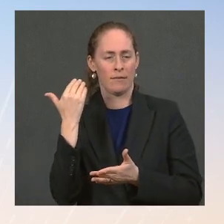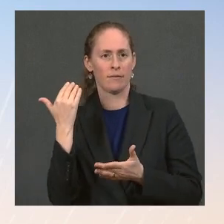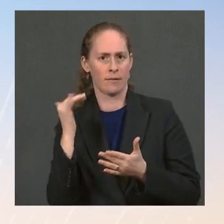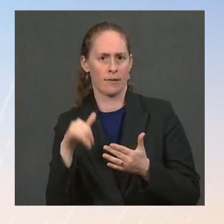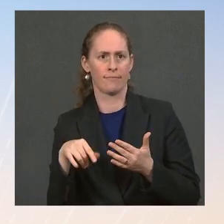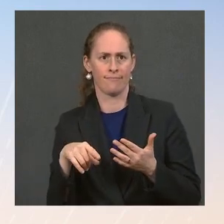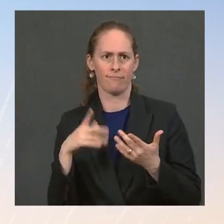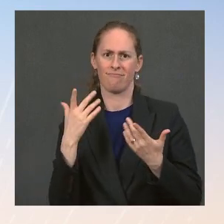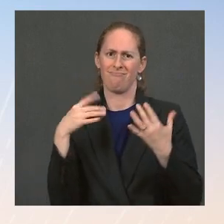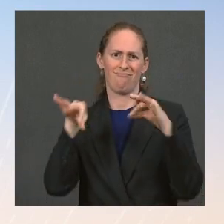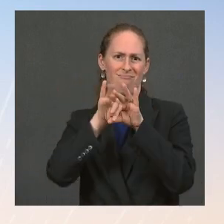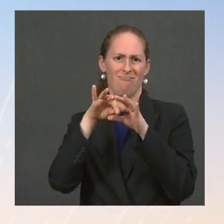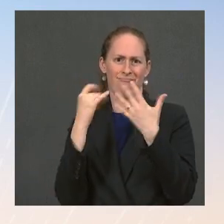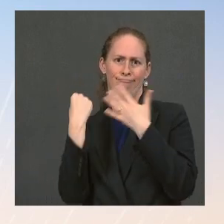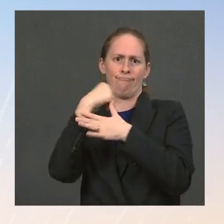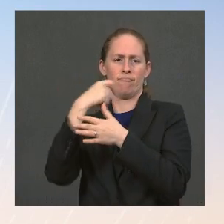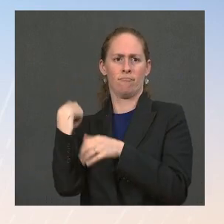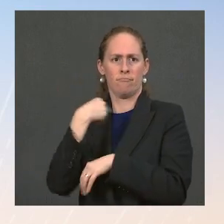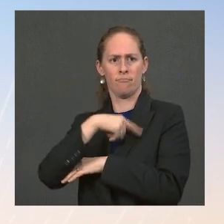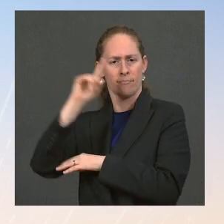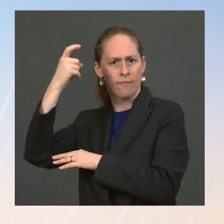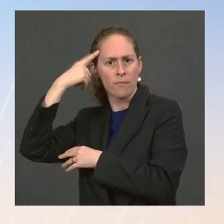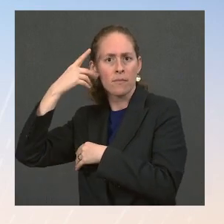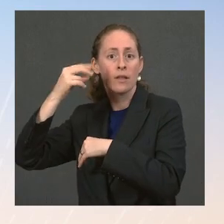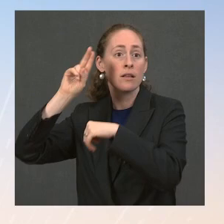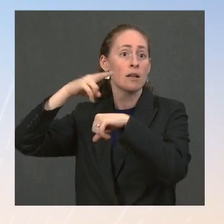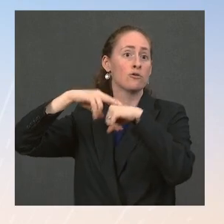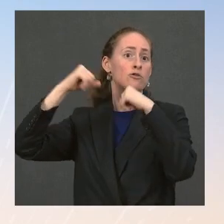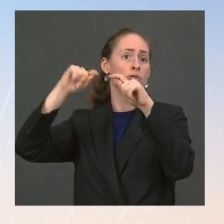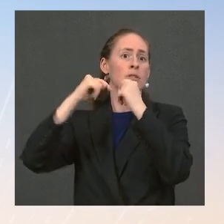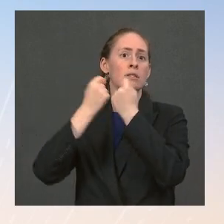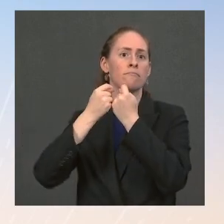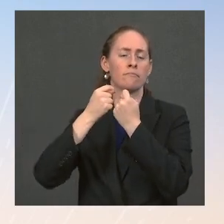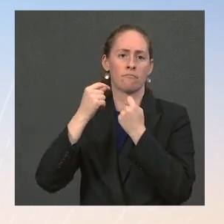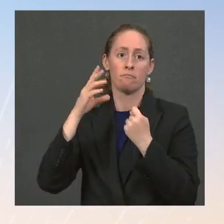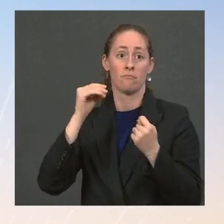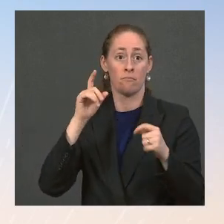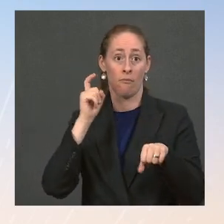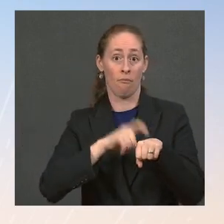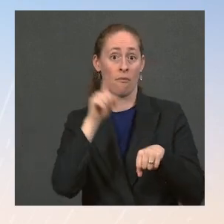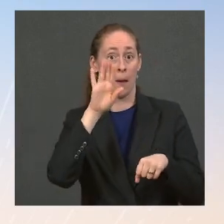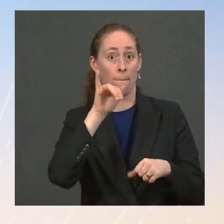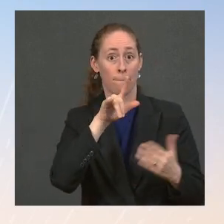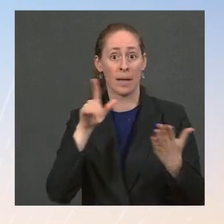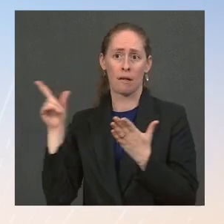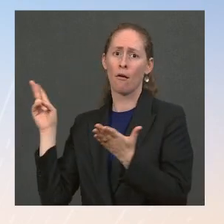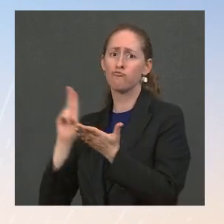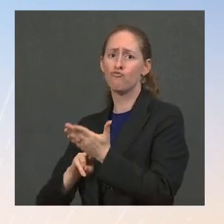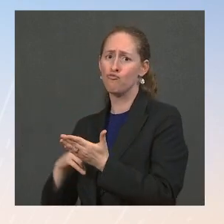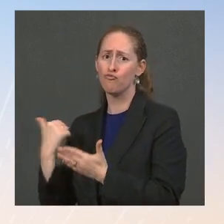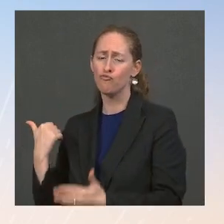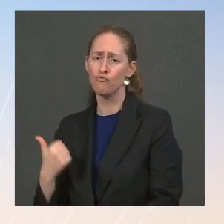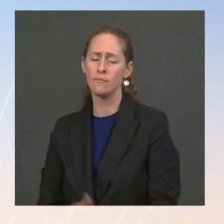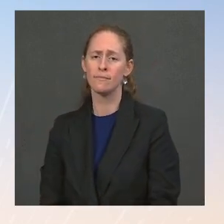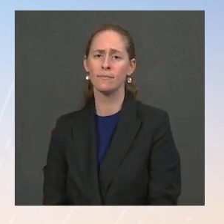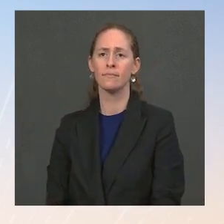And the President was certainly pleased to sign the bill today. The Press: Is Havana Syndrome a threat to Americans, particularly those traveling abroad?